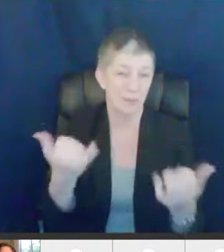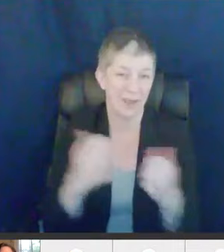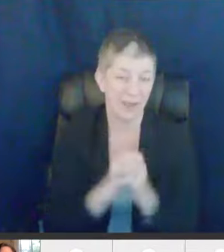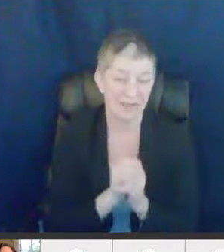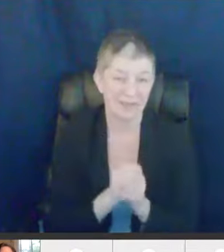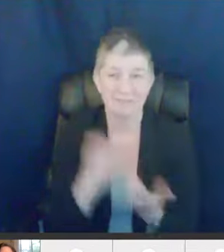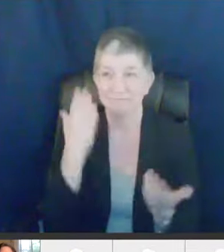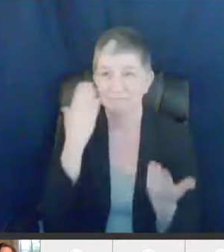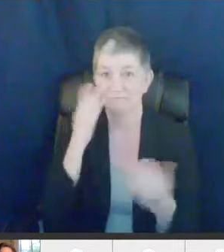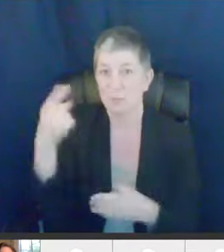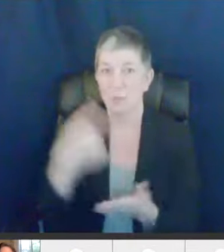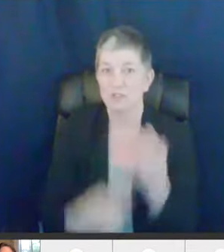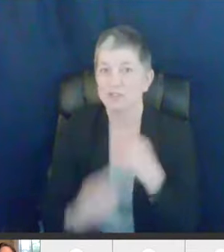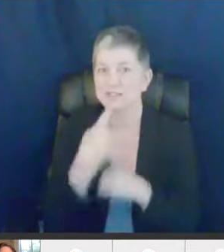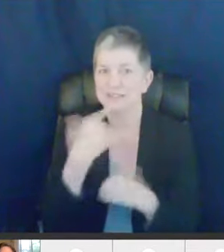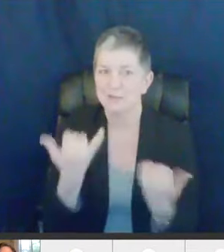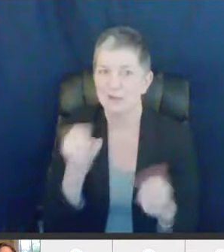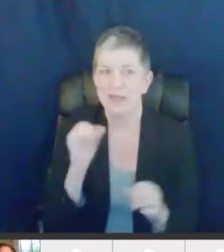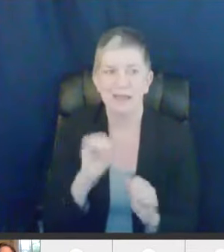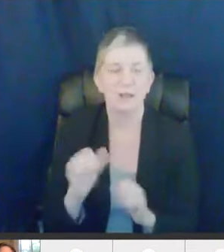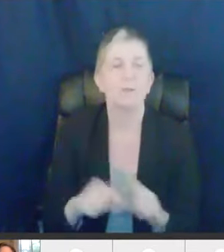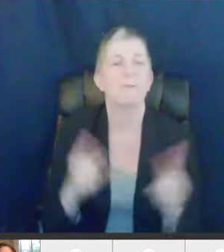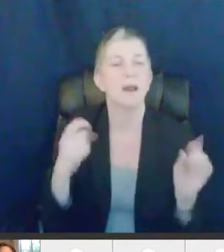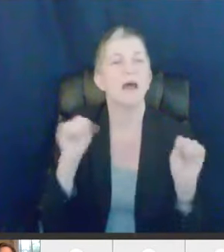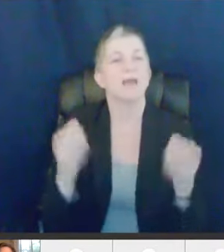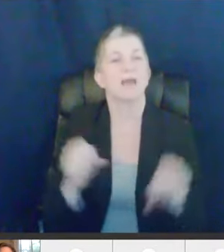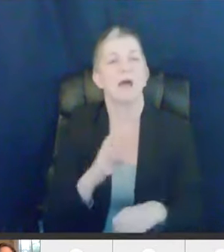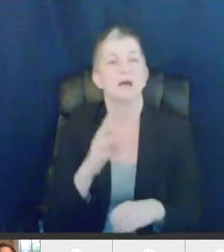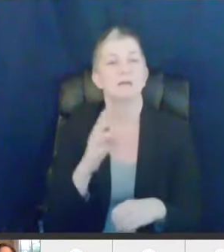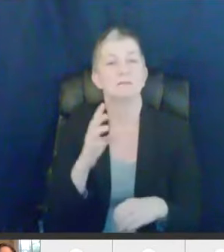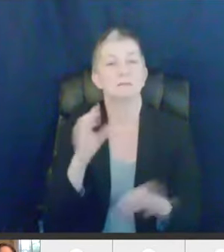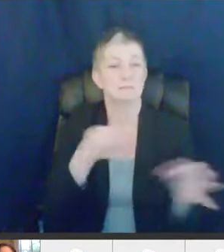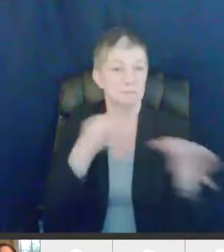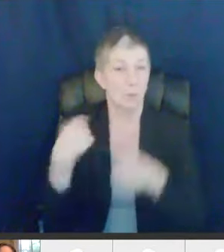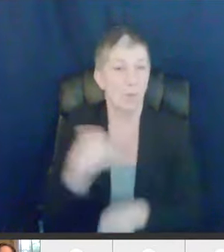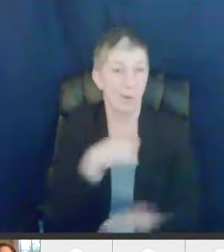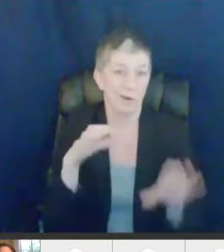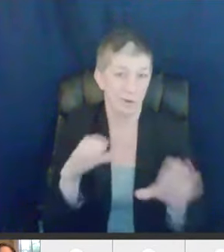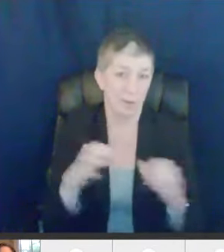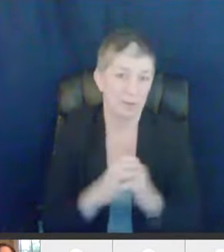what she said today either but I can speak to what we're doing and so we go